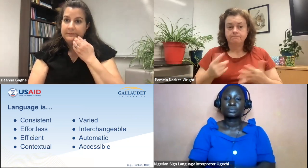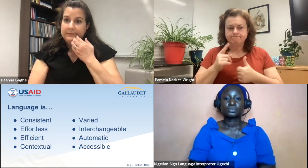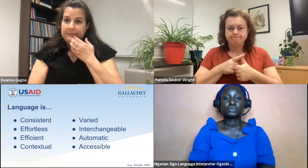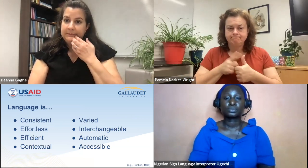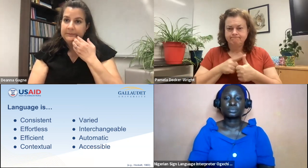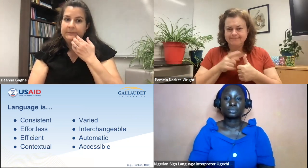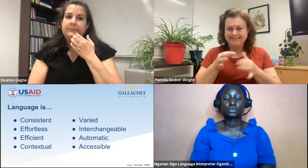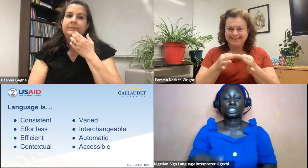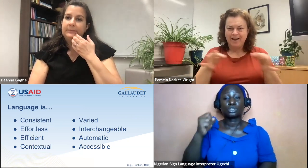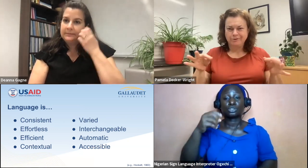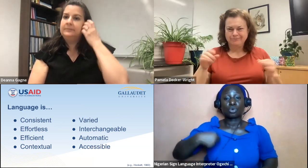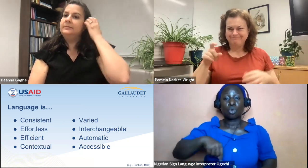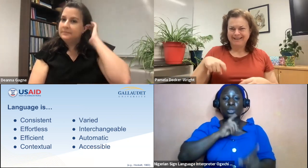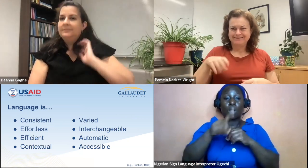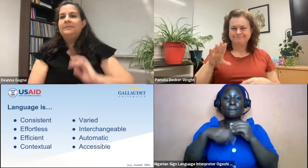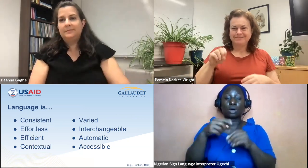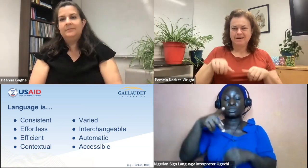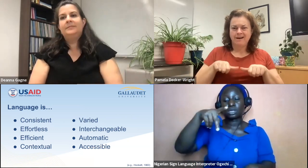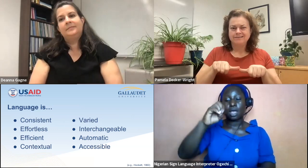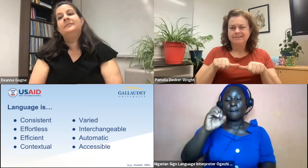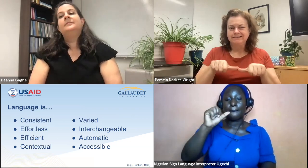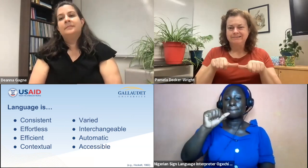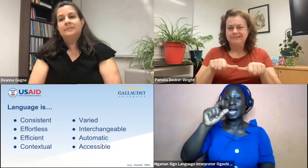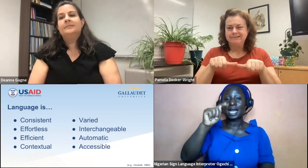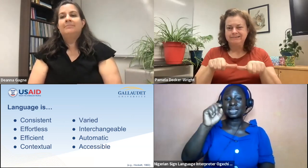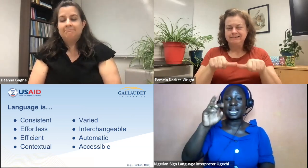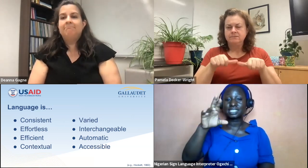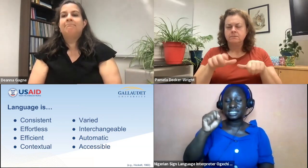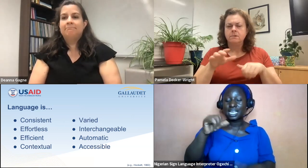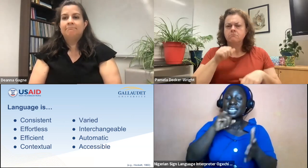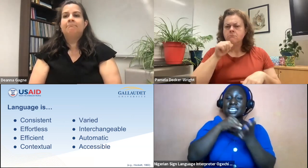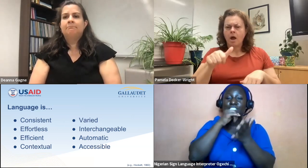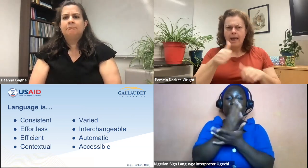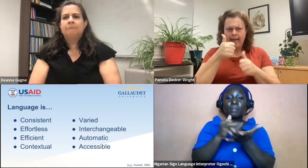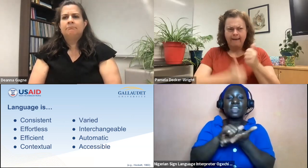Languages have patterns, and here's a couple of them. So language are they consistent